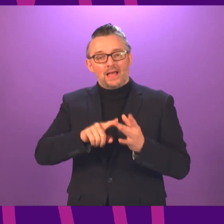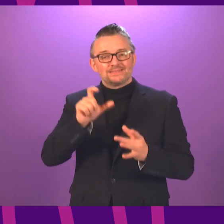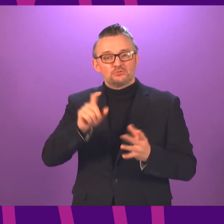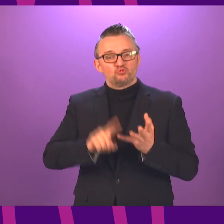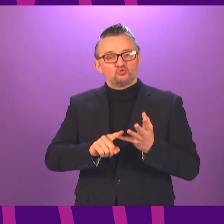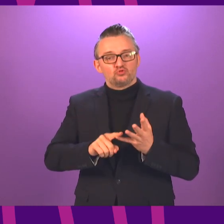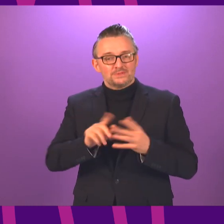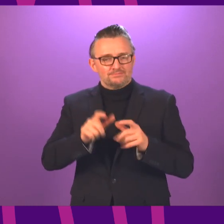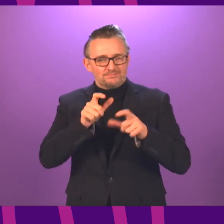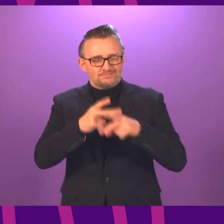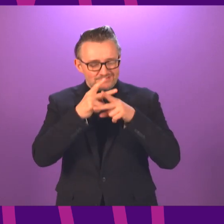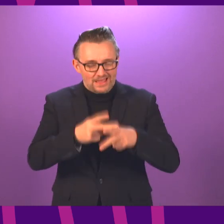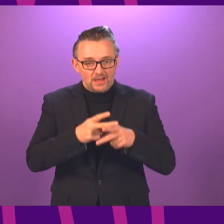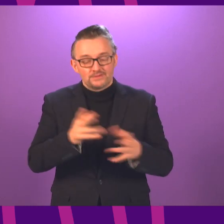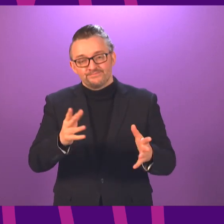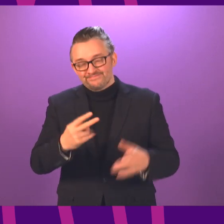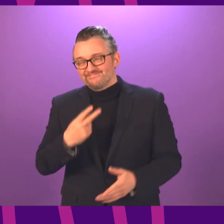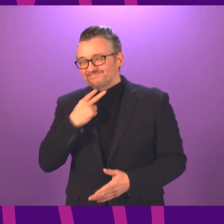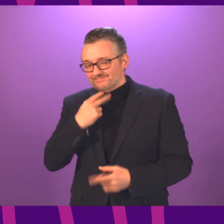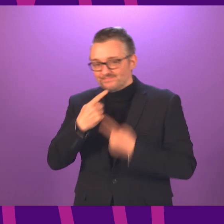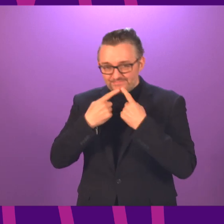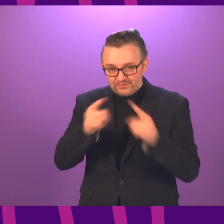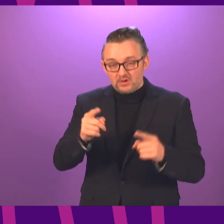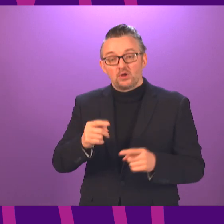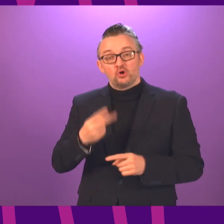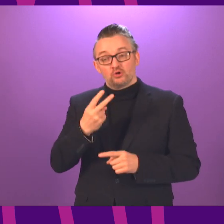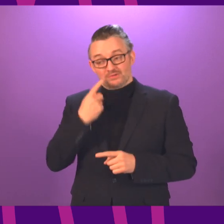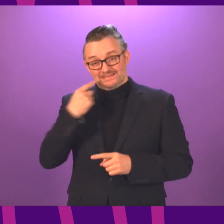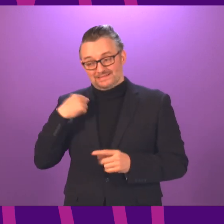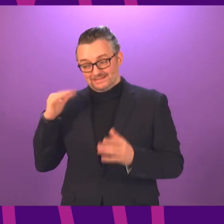fewer than yesterday. However, I regret to report that in the past 24 hours, a further